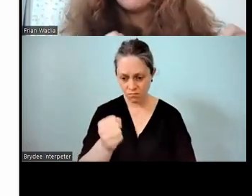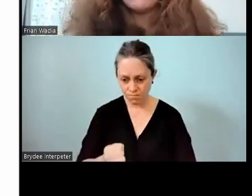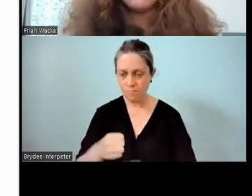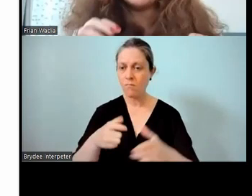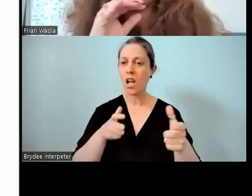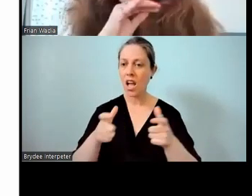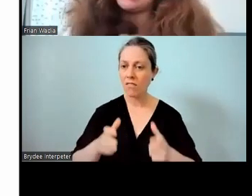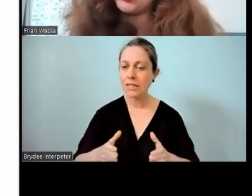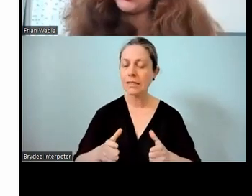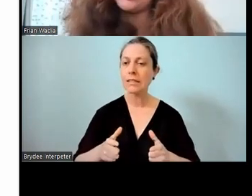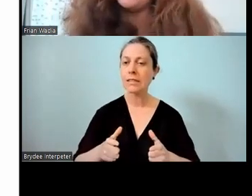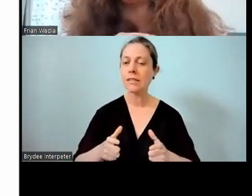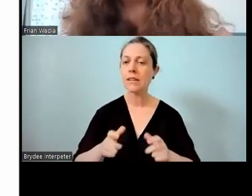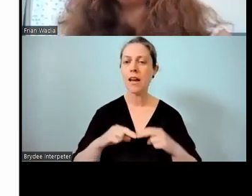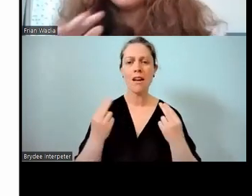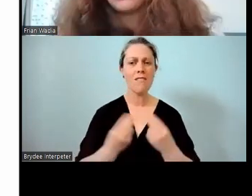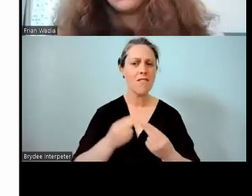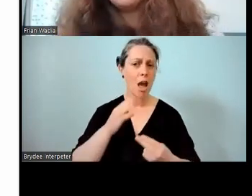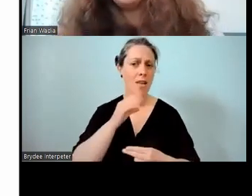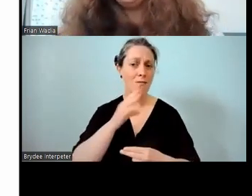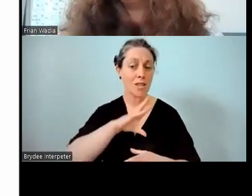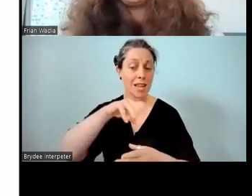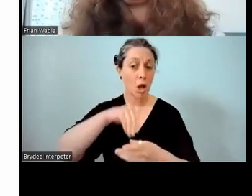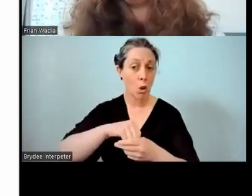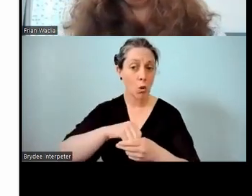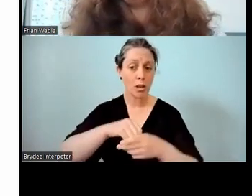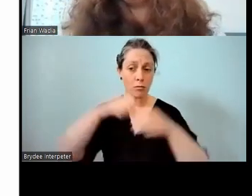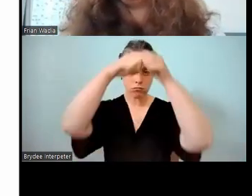and family voices included so that you can, you know,